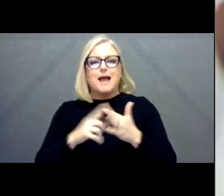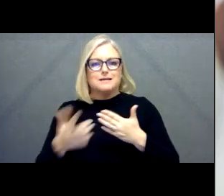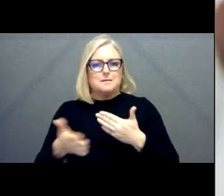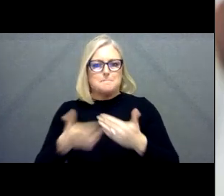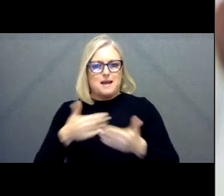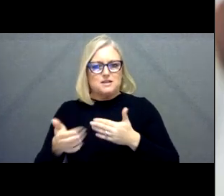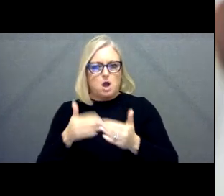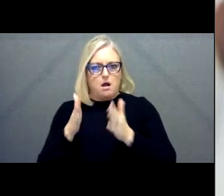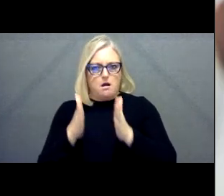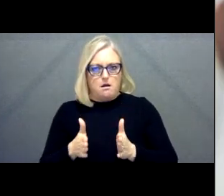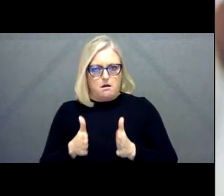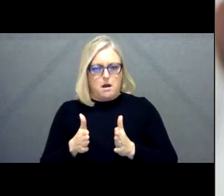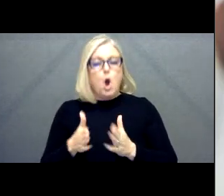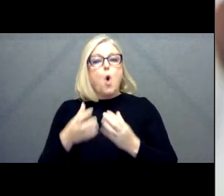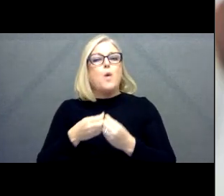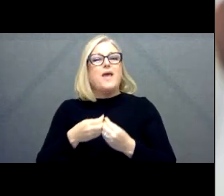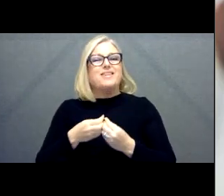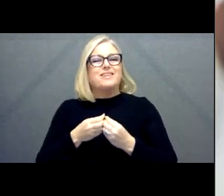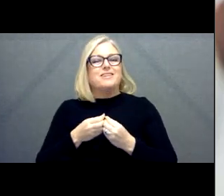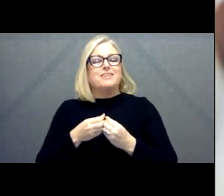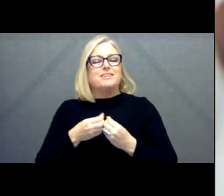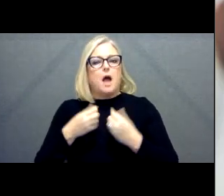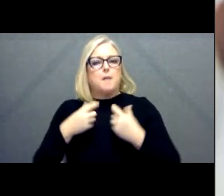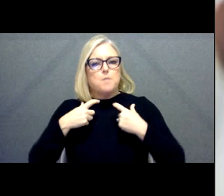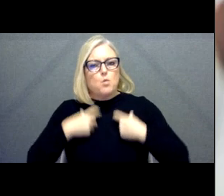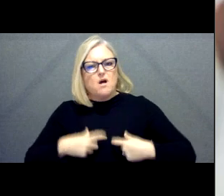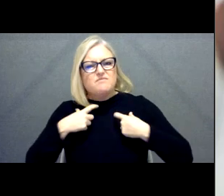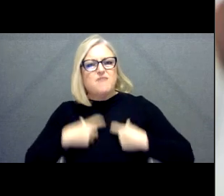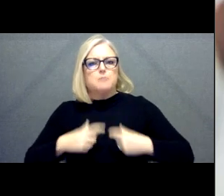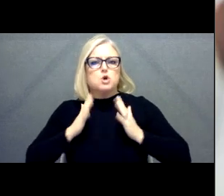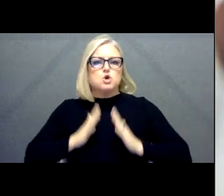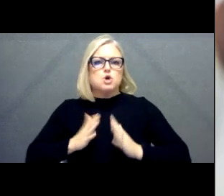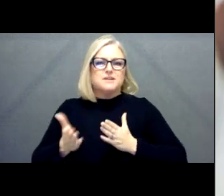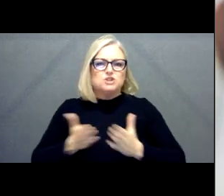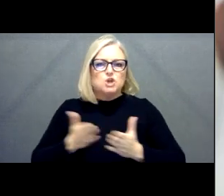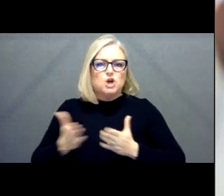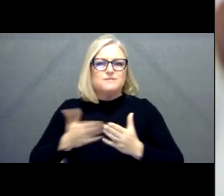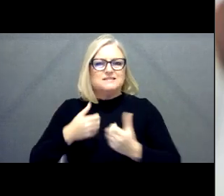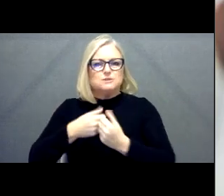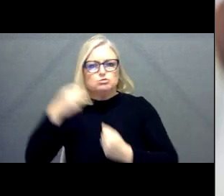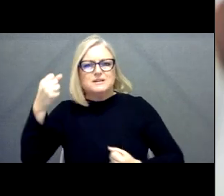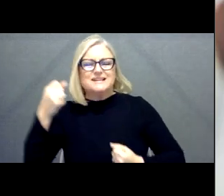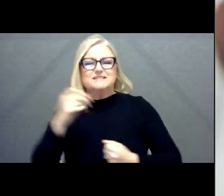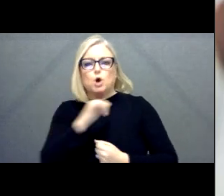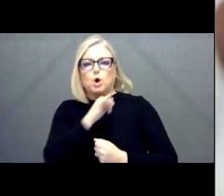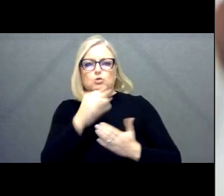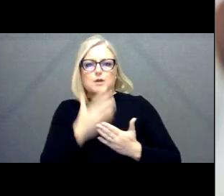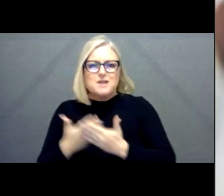Human Services degrees so that can be Social Work criminology psychology so really that kind